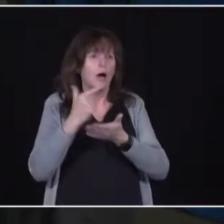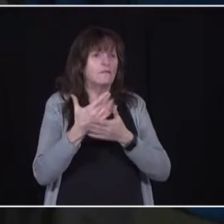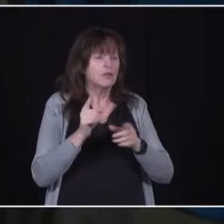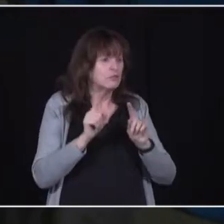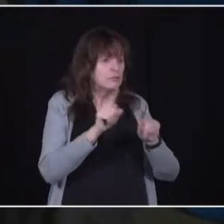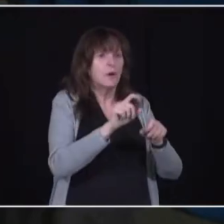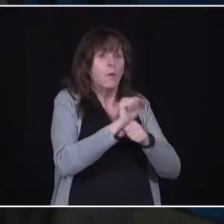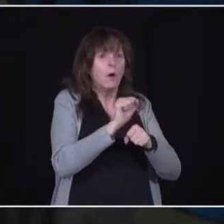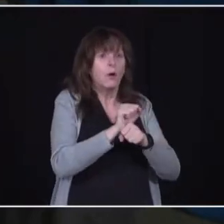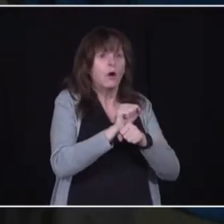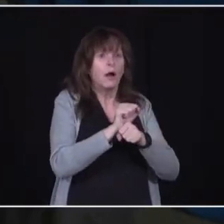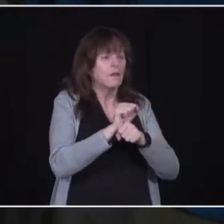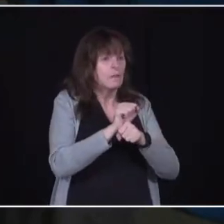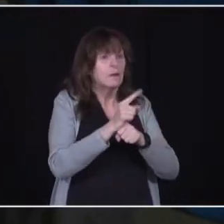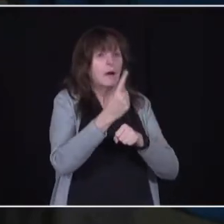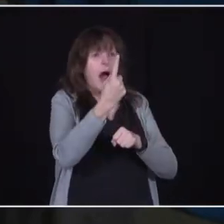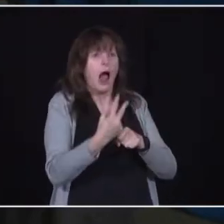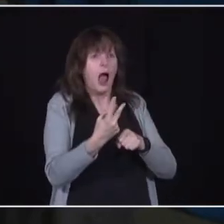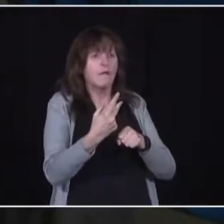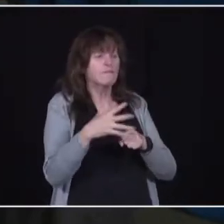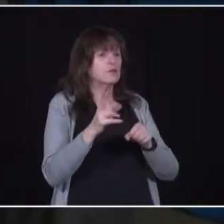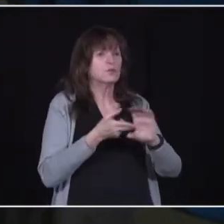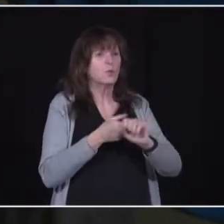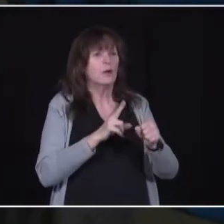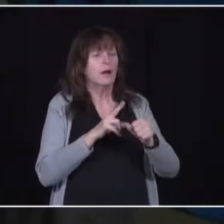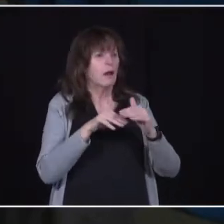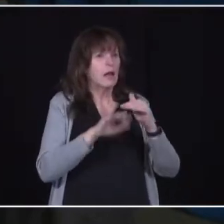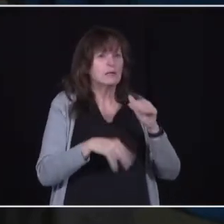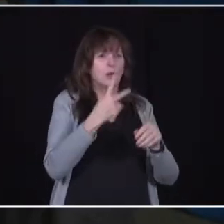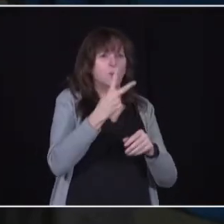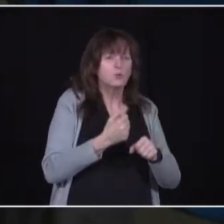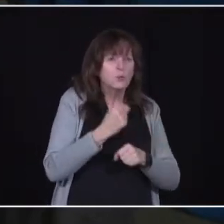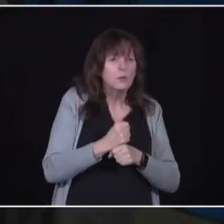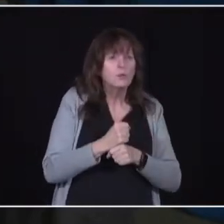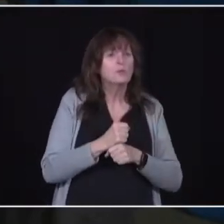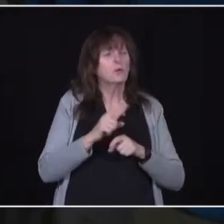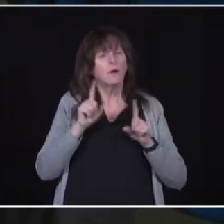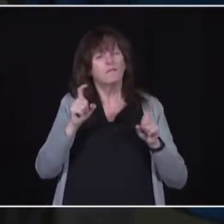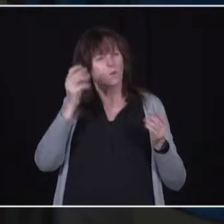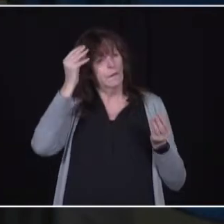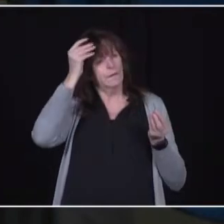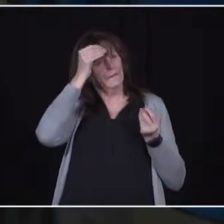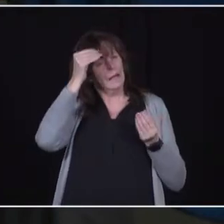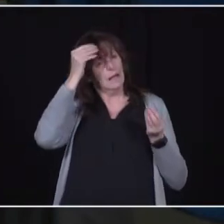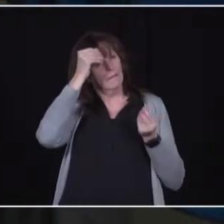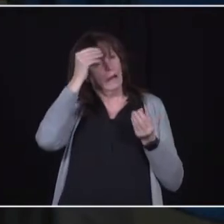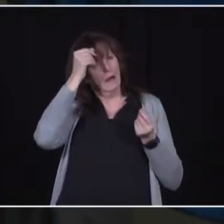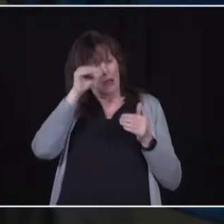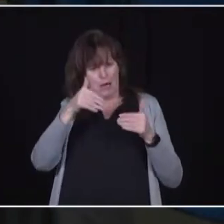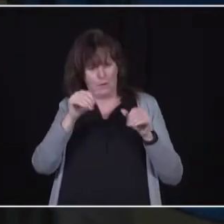within two years. We have to look at measures that will retain our PSW's and part of that,